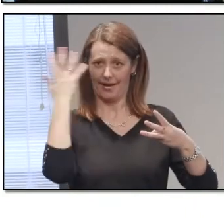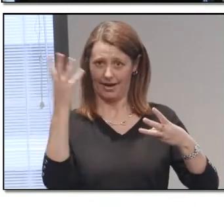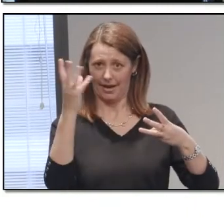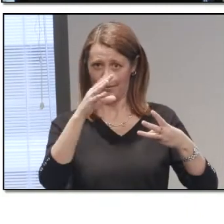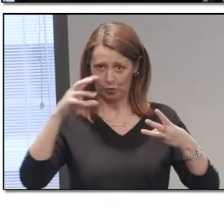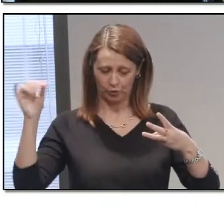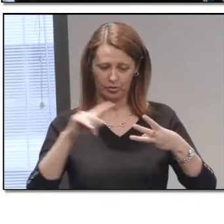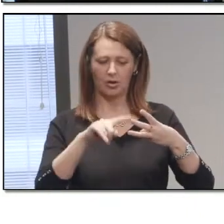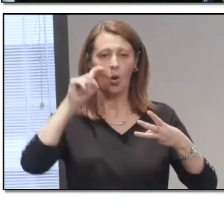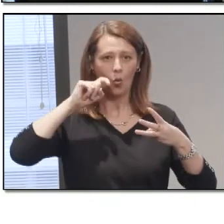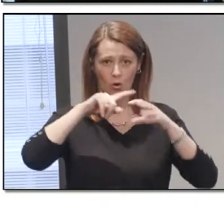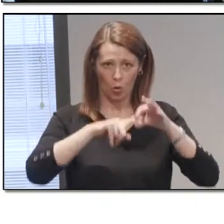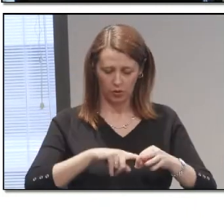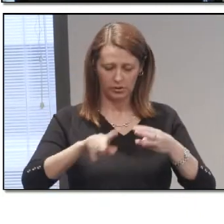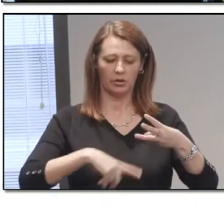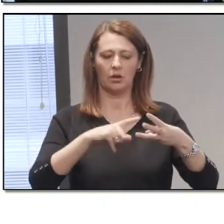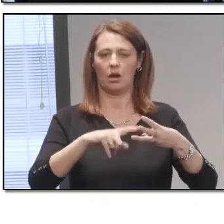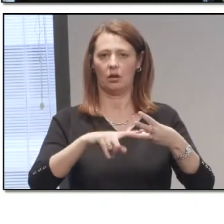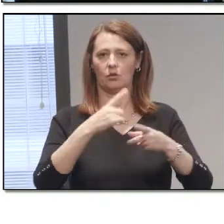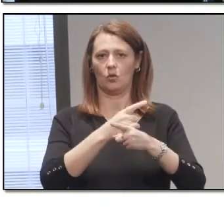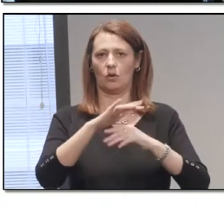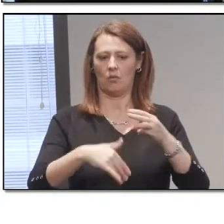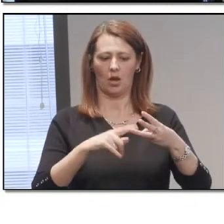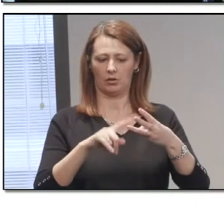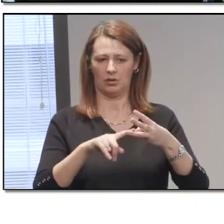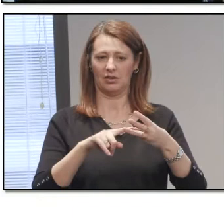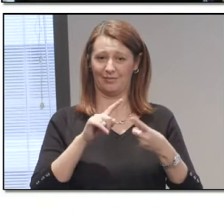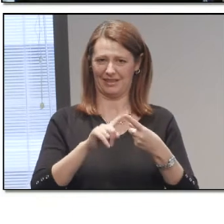water quality and I ll talk about some of our persistent chemicals that we've started